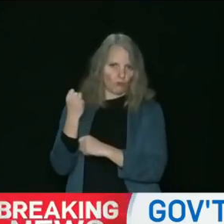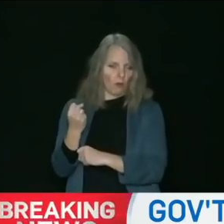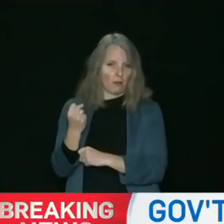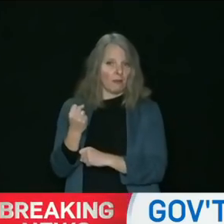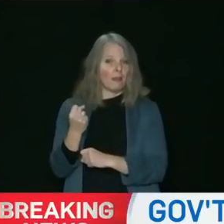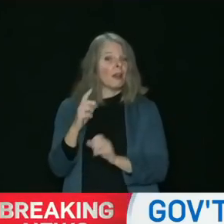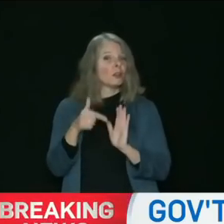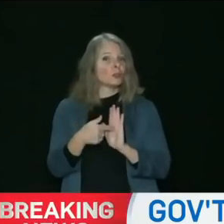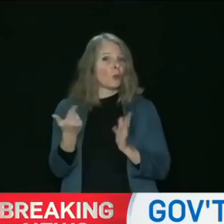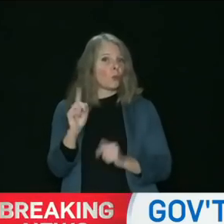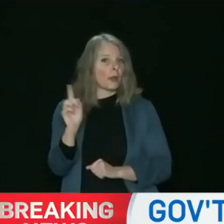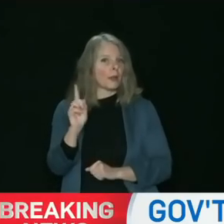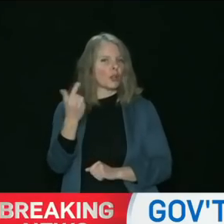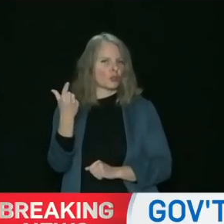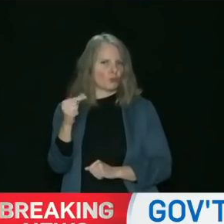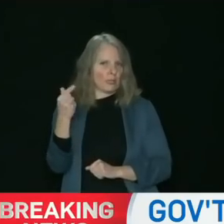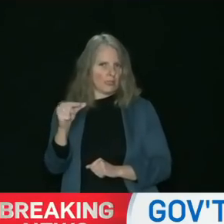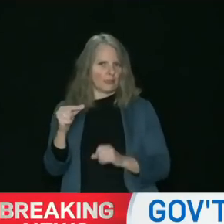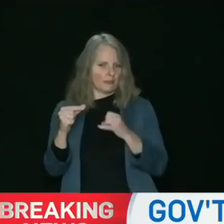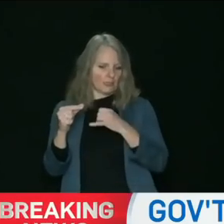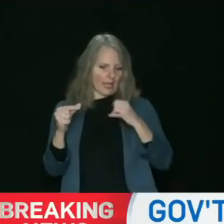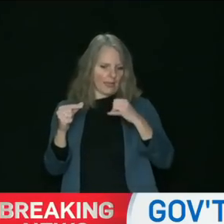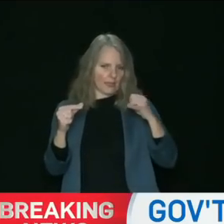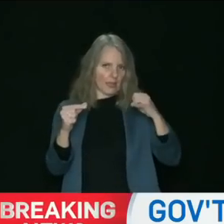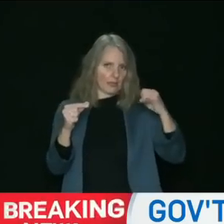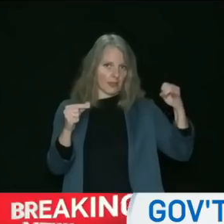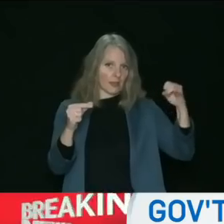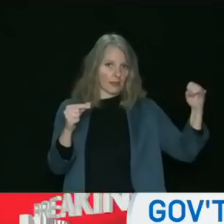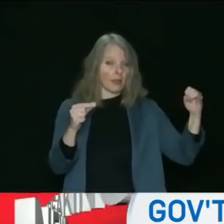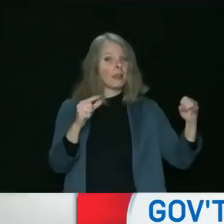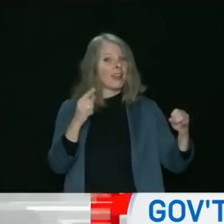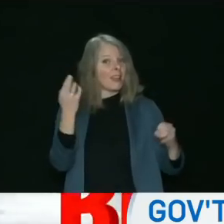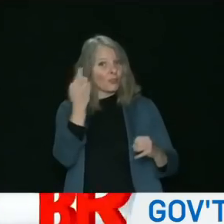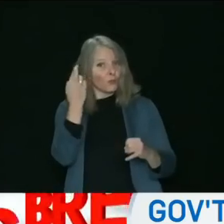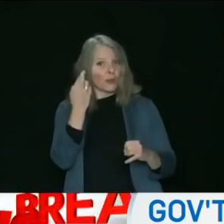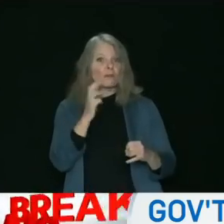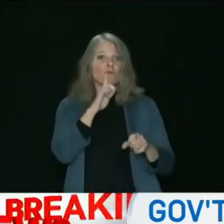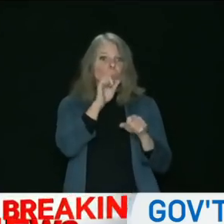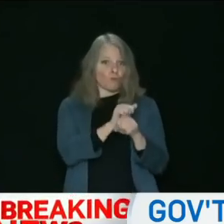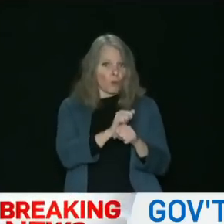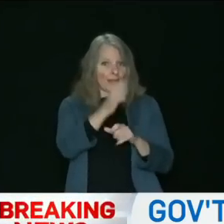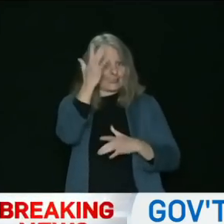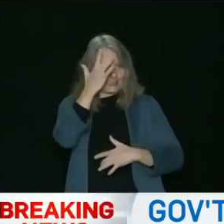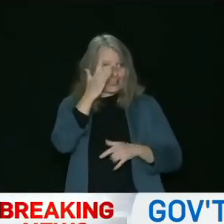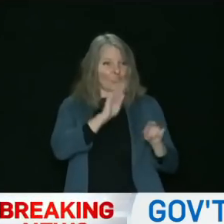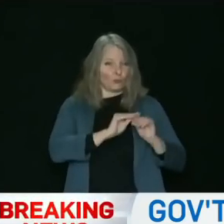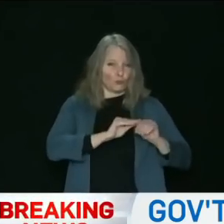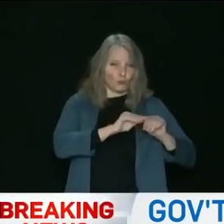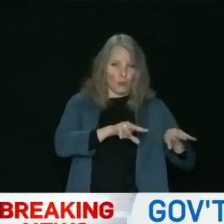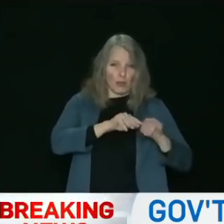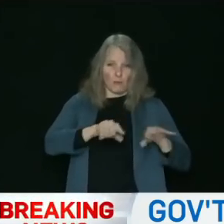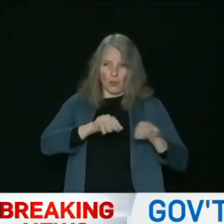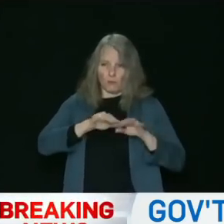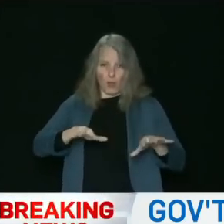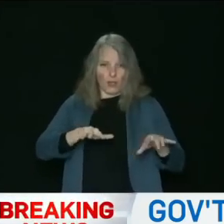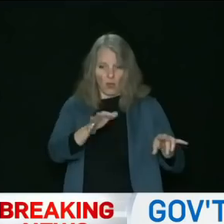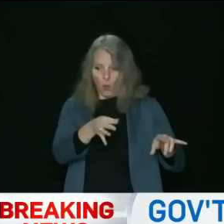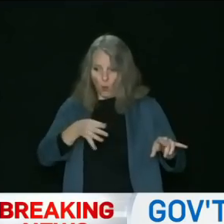GO OVER THE HISTORICAL PEAK REPRESENTED BY THE HORIZONTAL